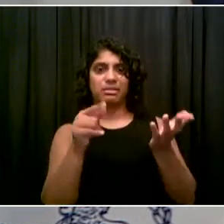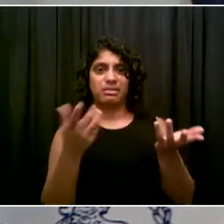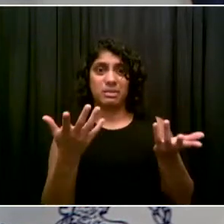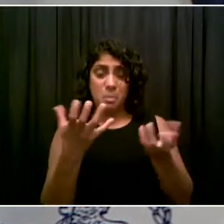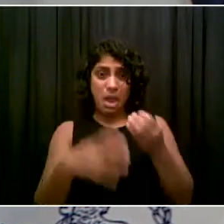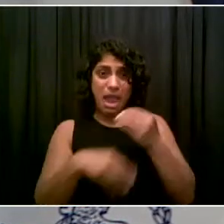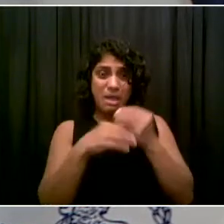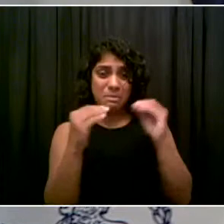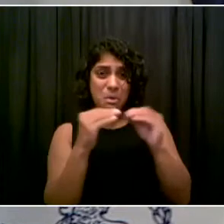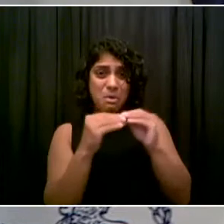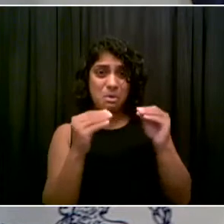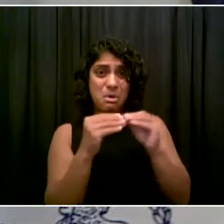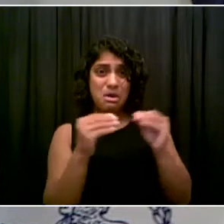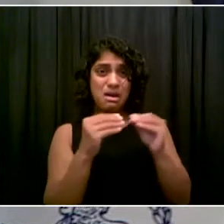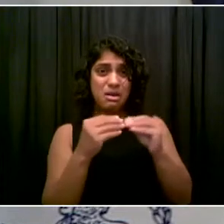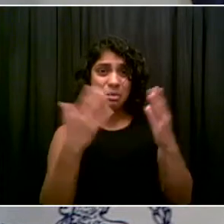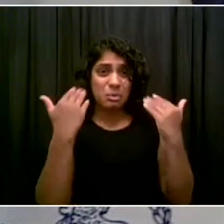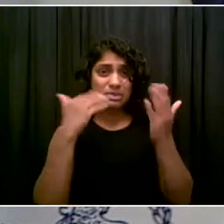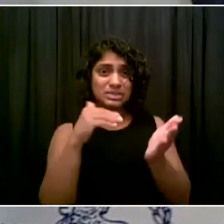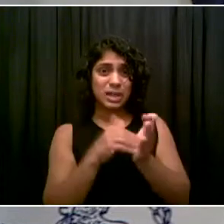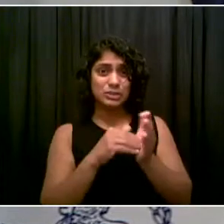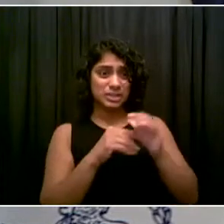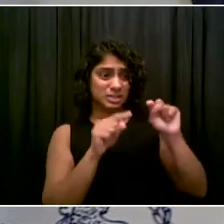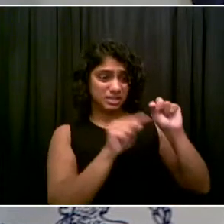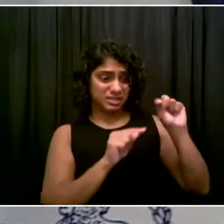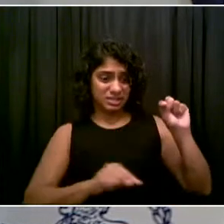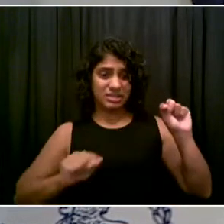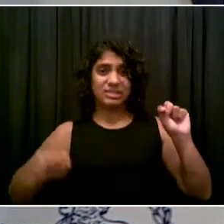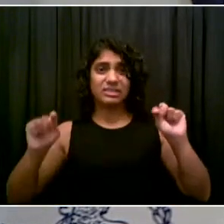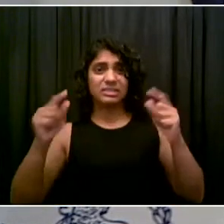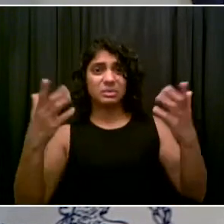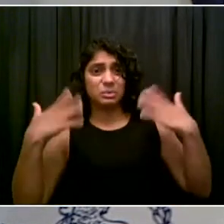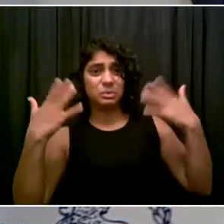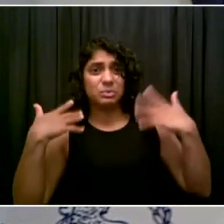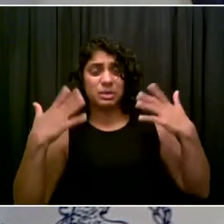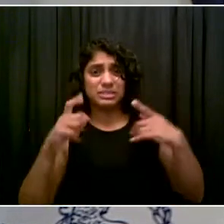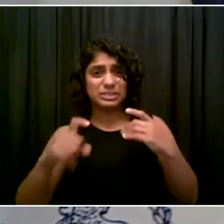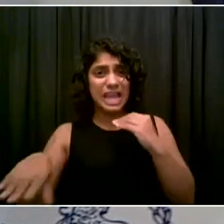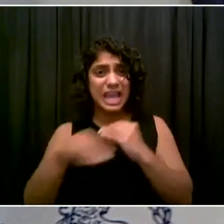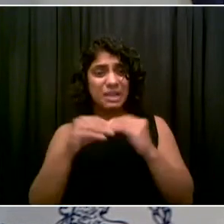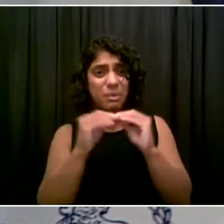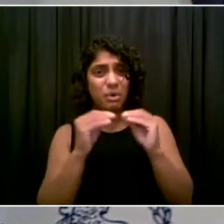ARE THERE ANY PLANS TO OPEN ONE'S AVAILABLE TO EVERYBODY AND NOT JUST SENIORS WHO WERE LOOKING TO COOL OFF? BUCK THAT'S A